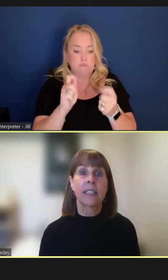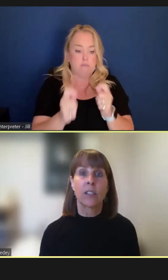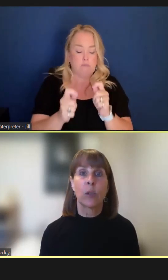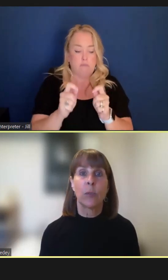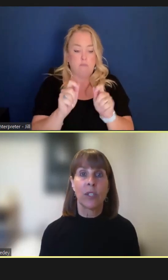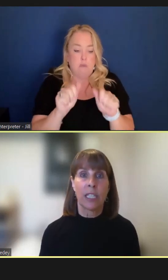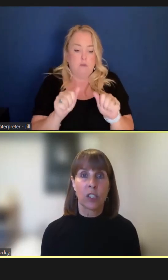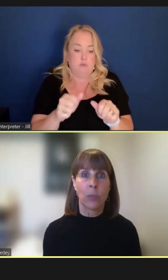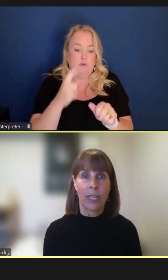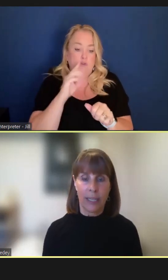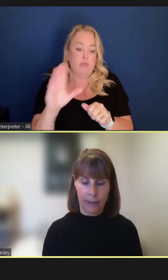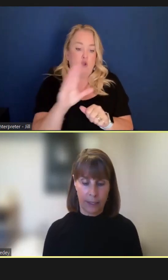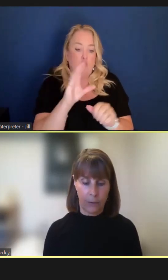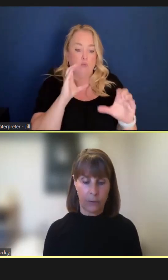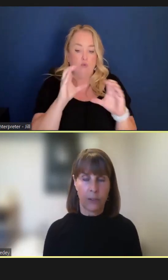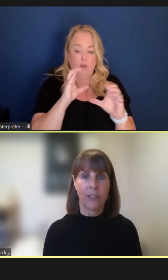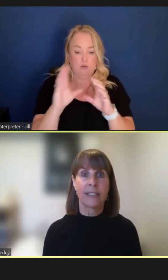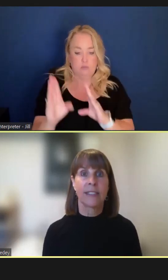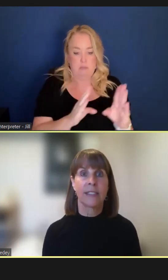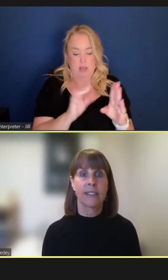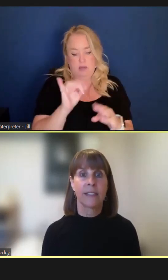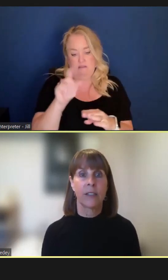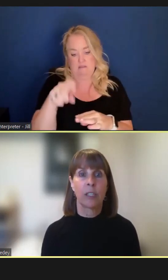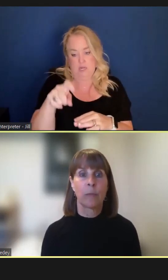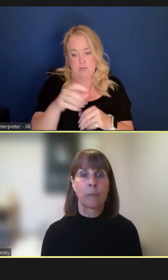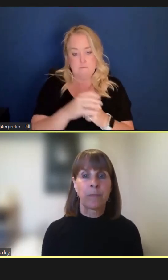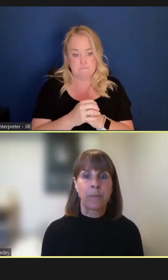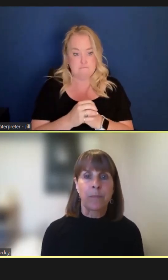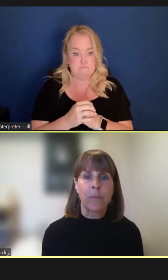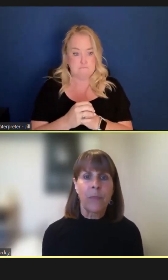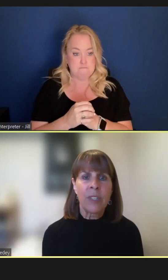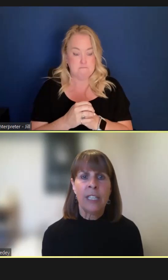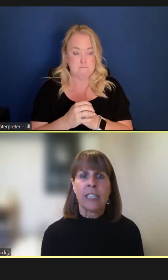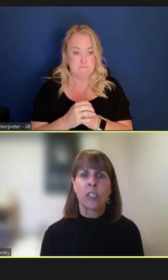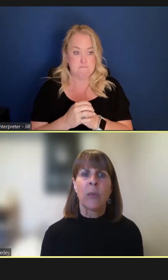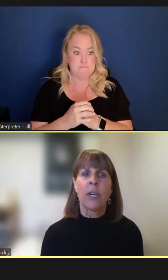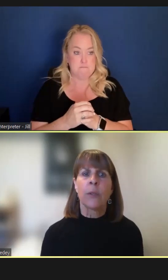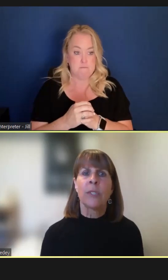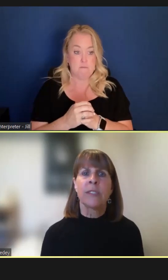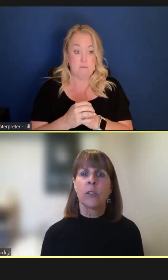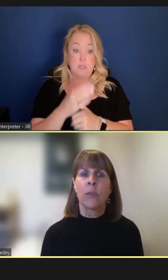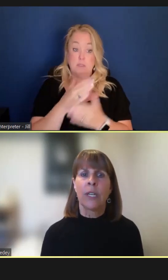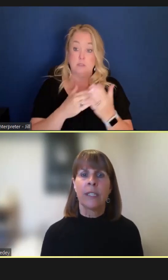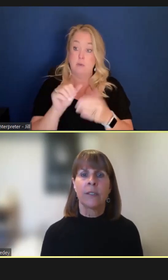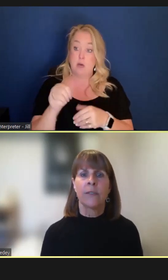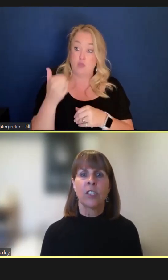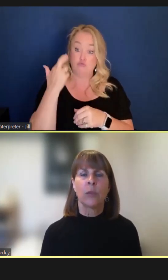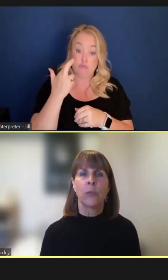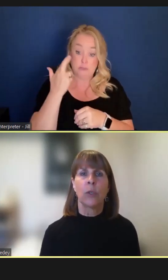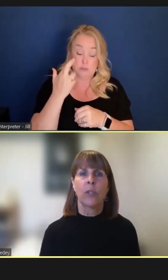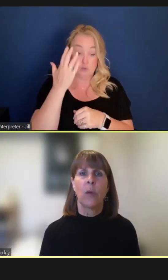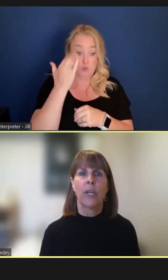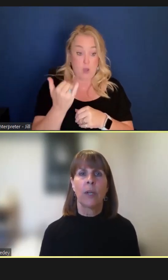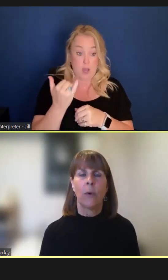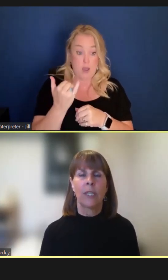their communication plan if you feel that's necessary some other reasons why an Intervention Program might want to